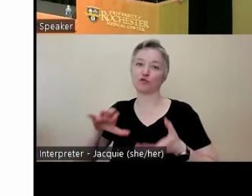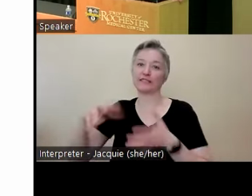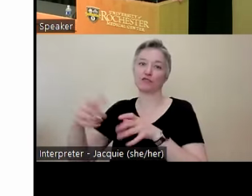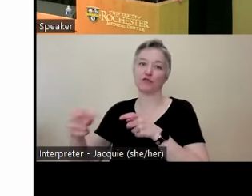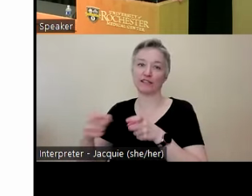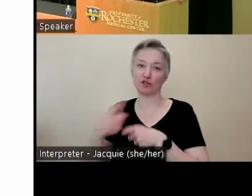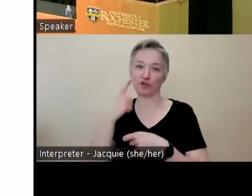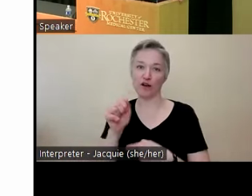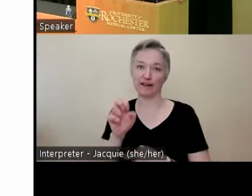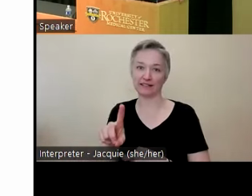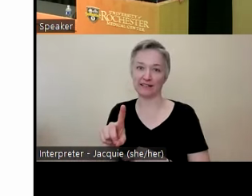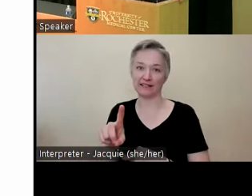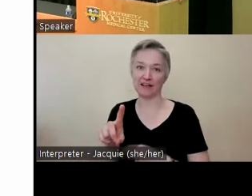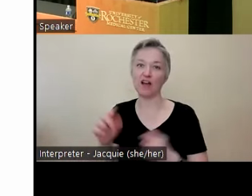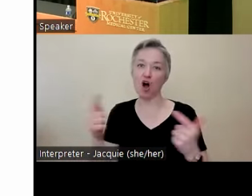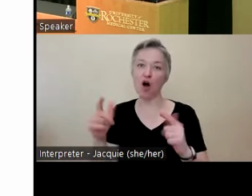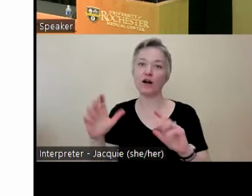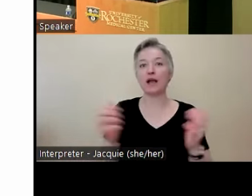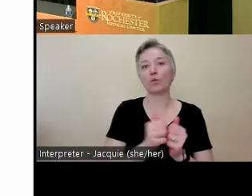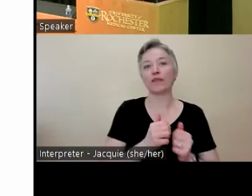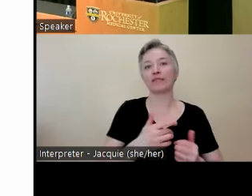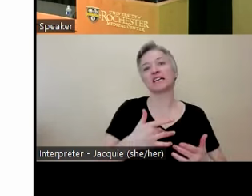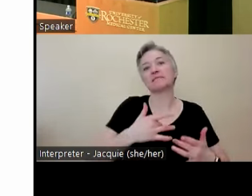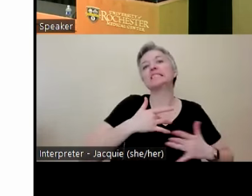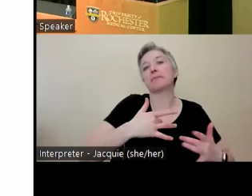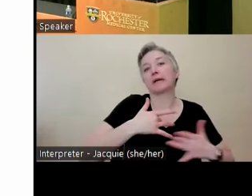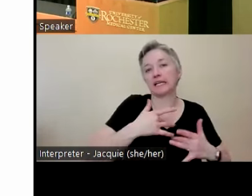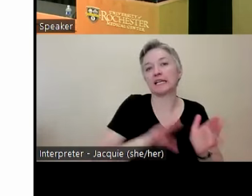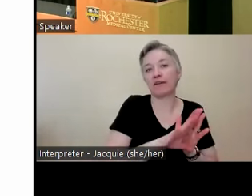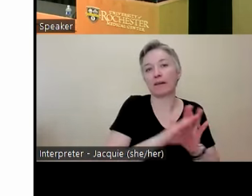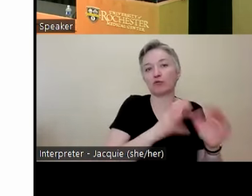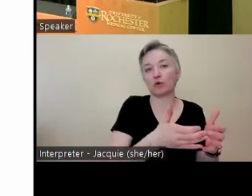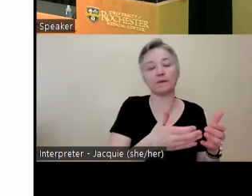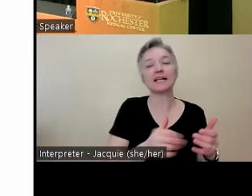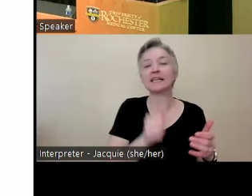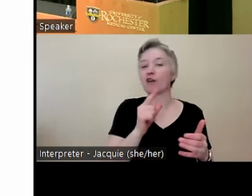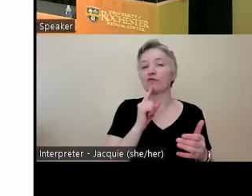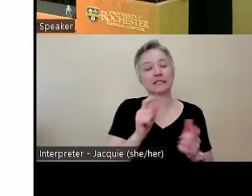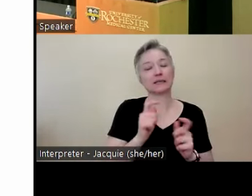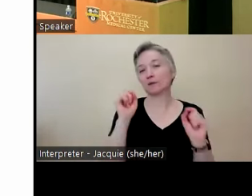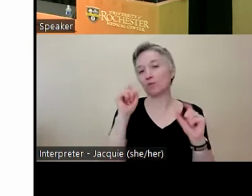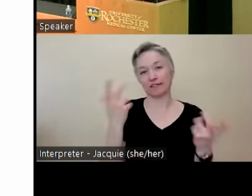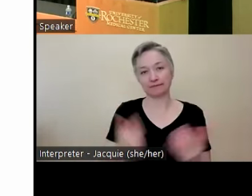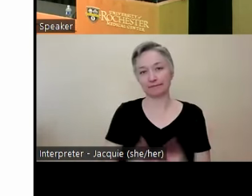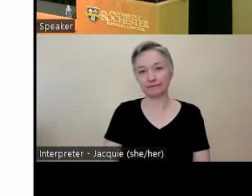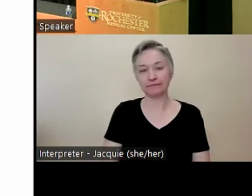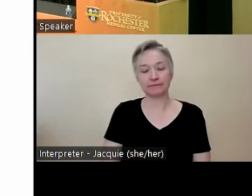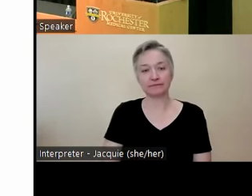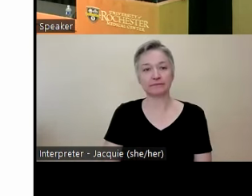all compared to the typically developing group not a big surprise based on what we know already